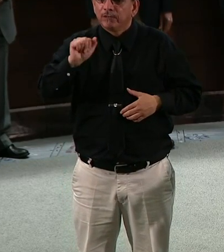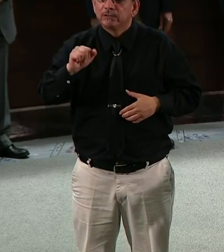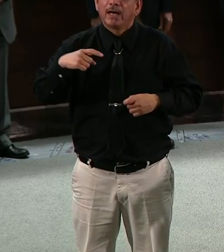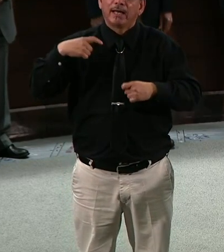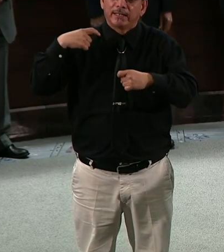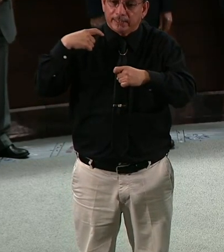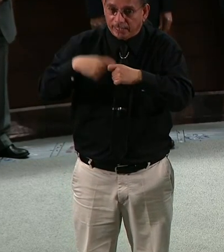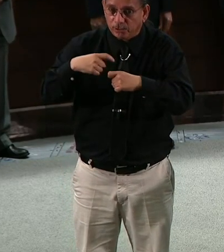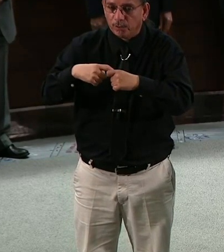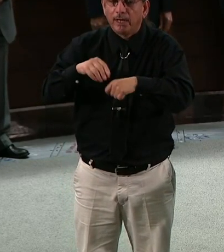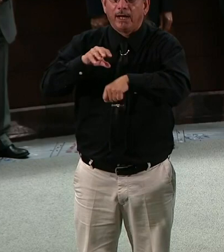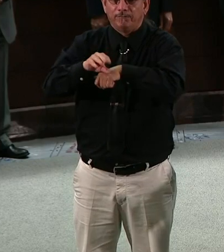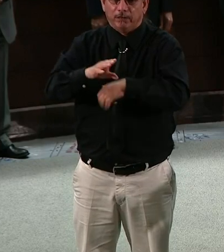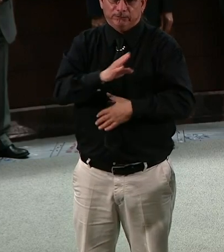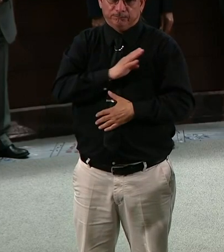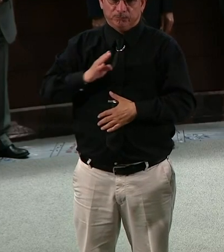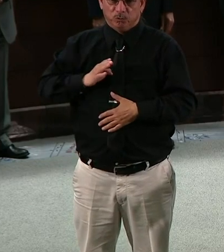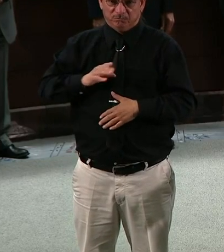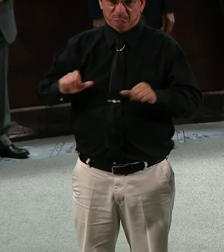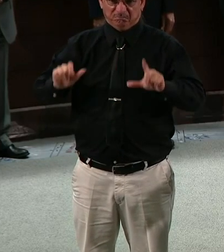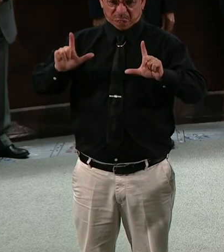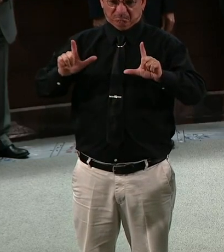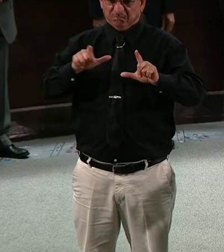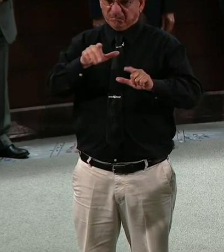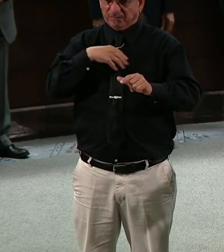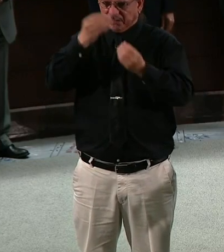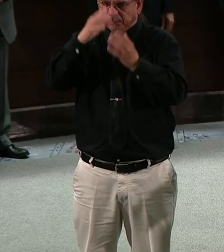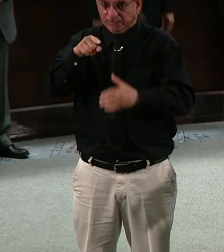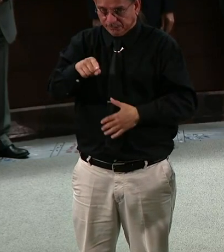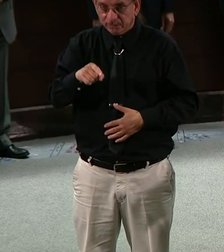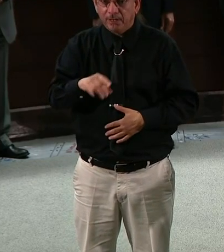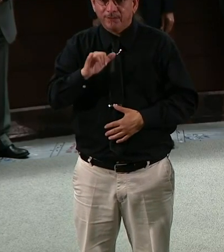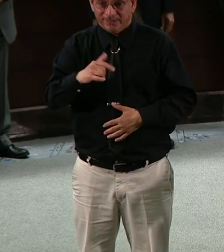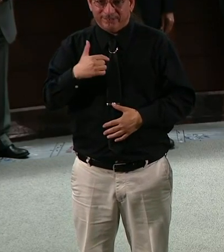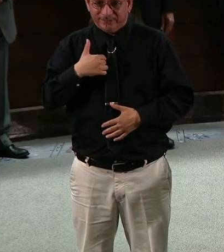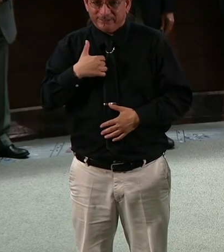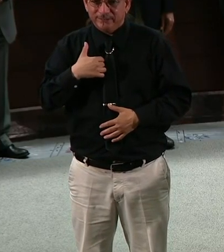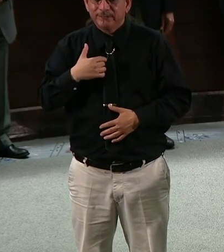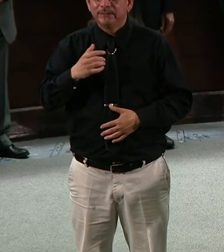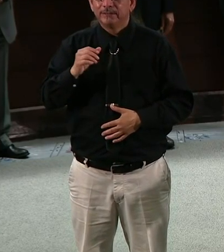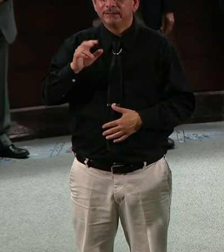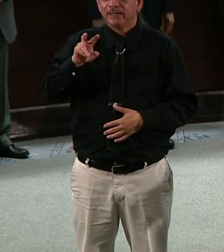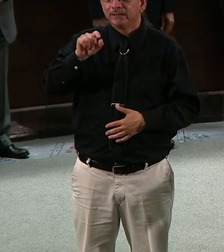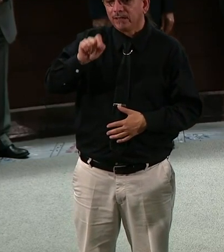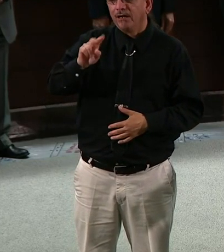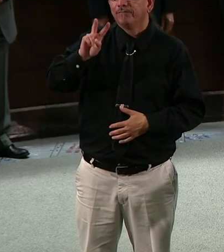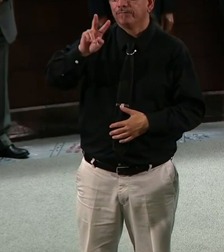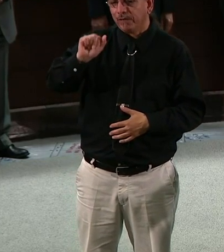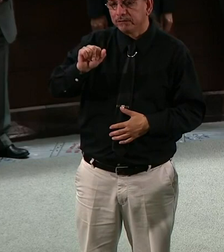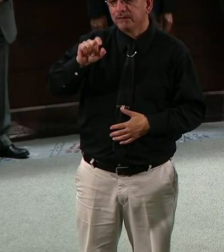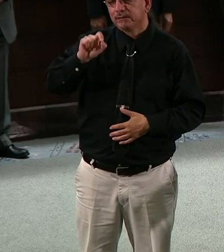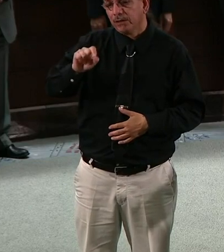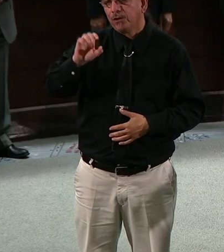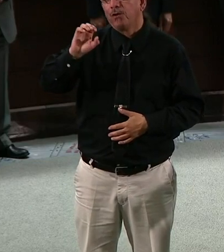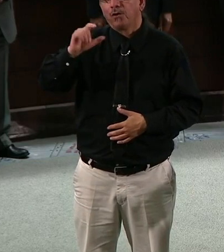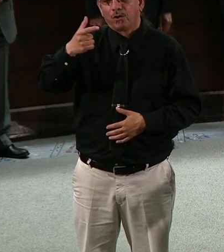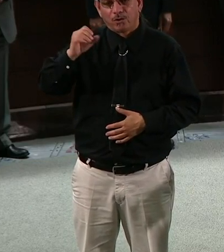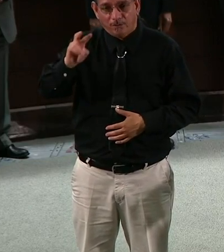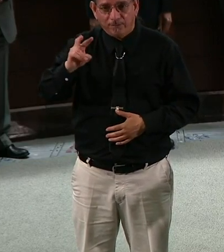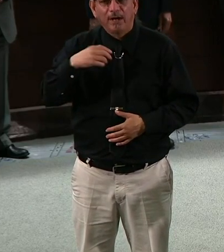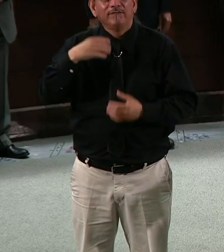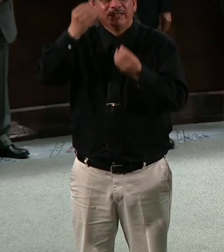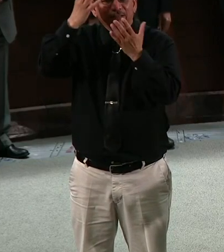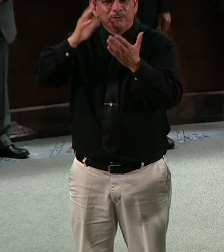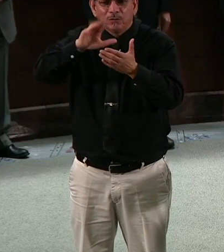KSA BE LAB. BLOOM OR THREE. A